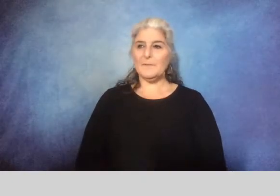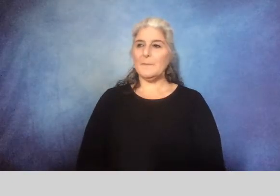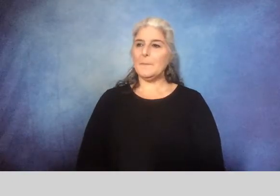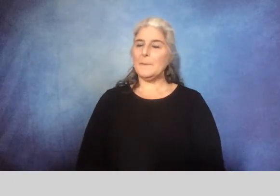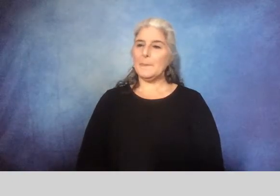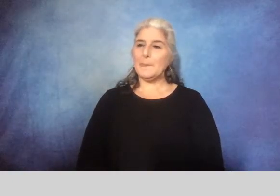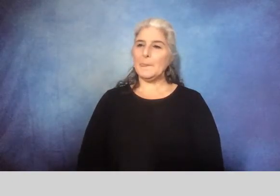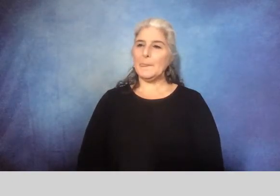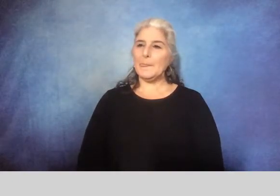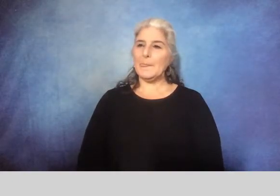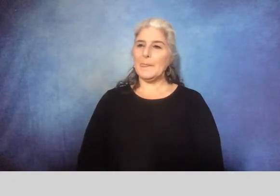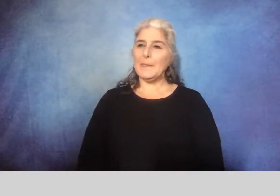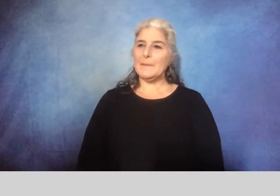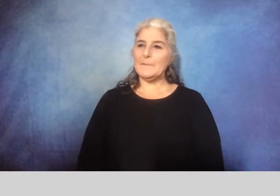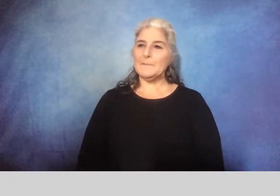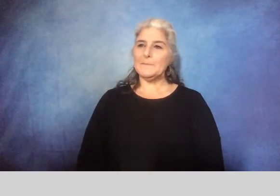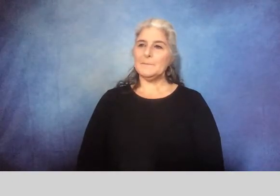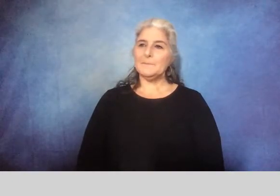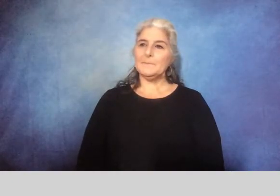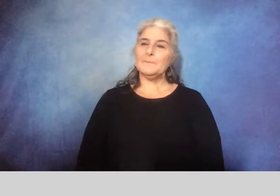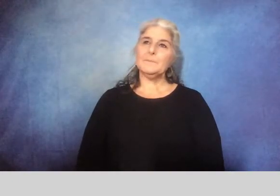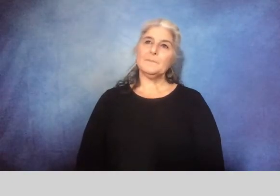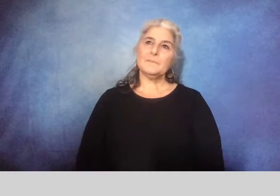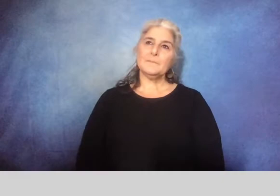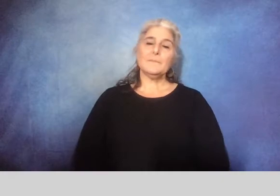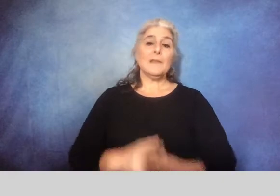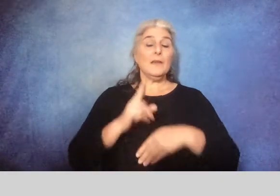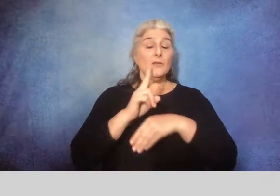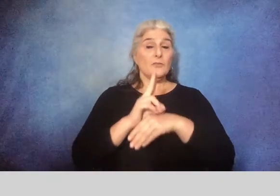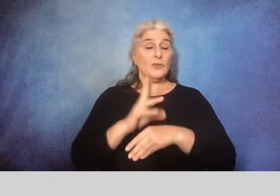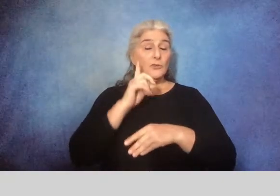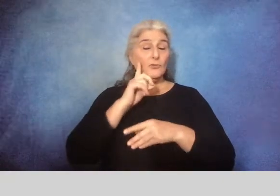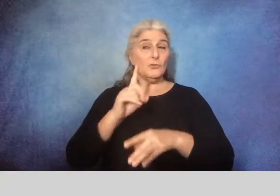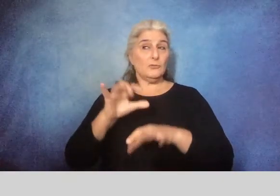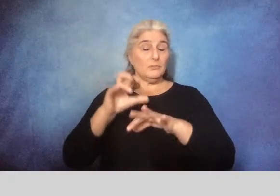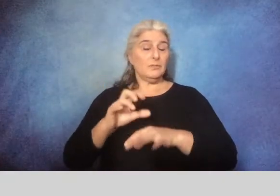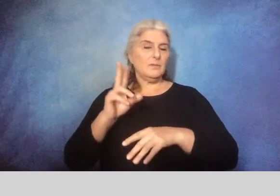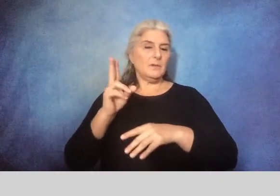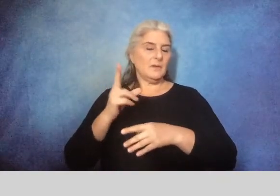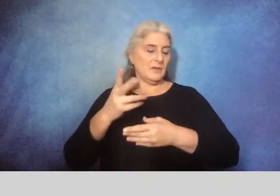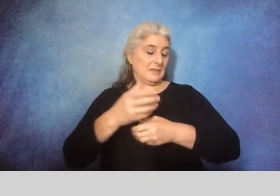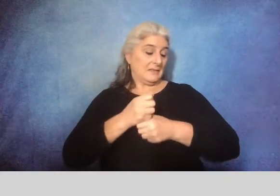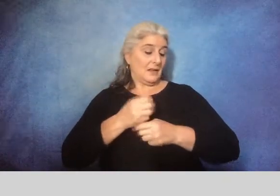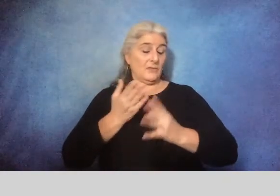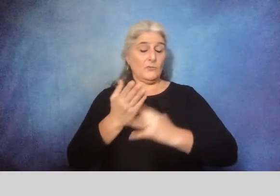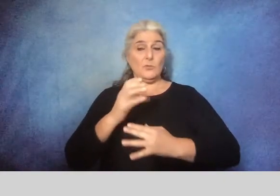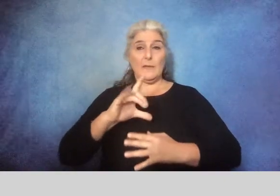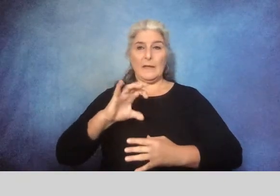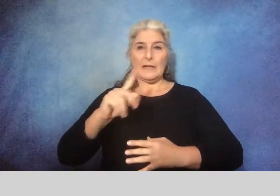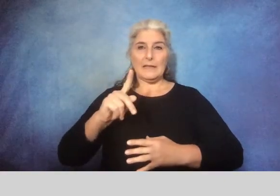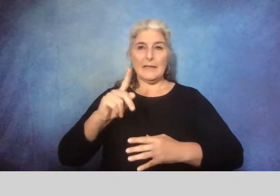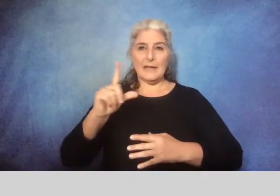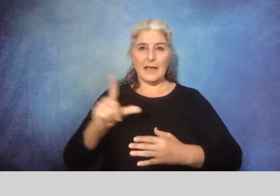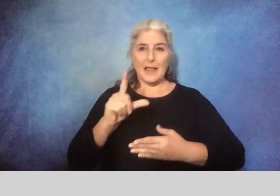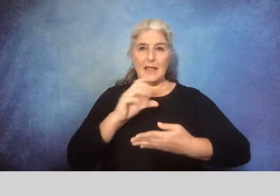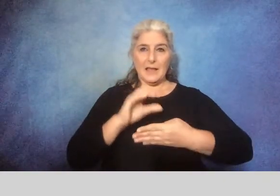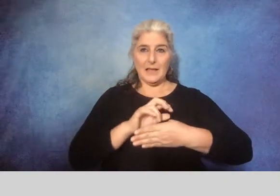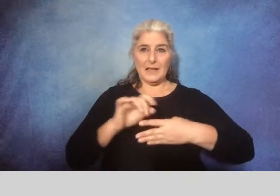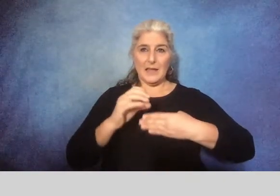The user input is using this click library. The search function takes three arguments